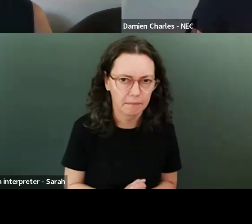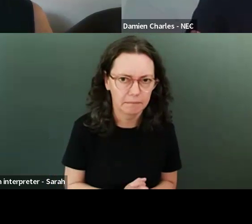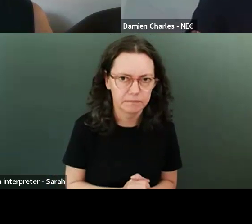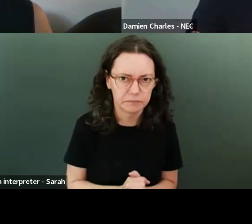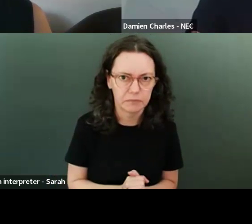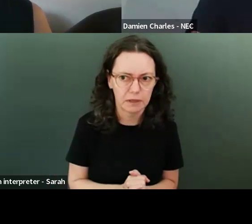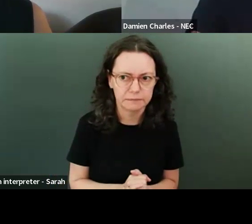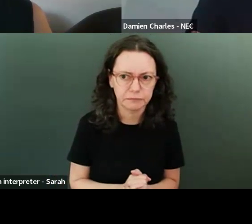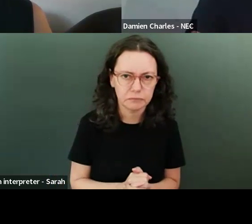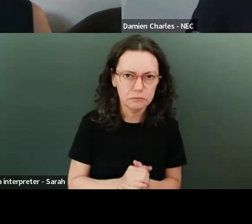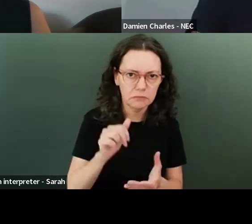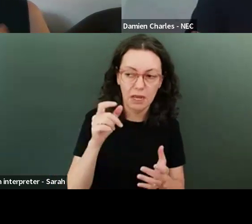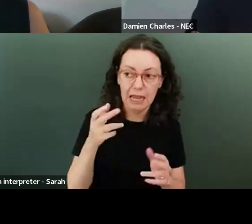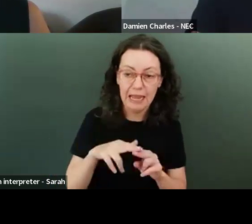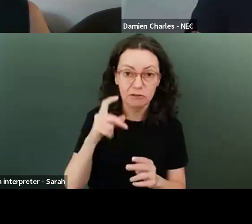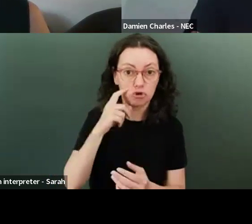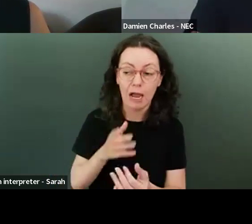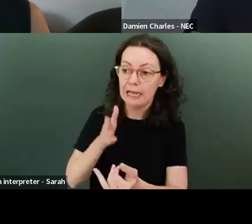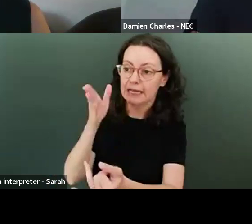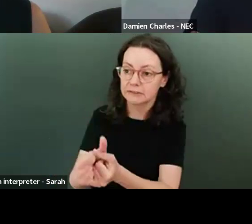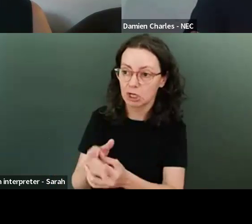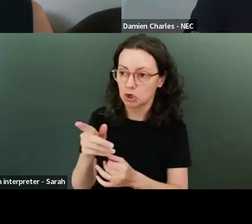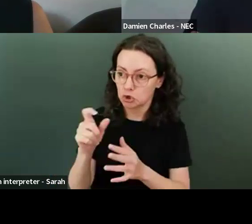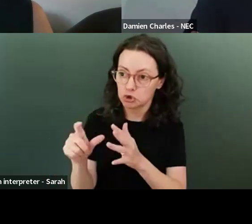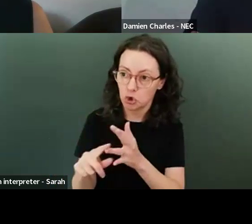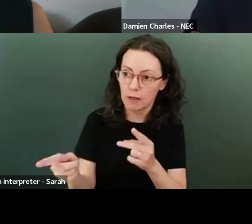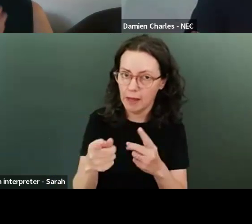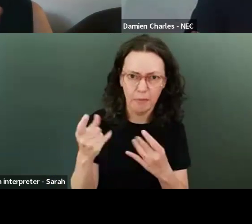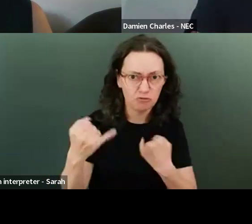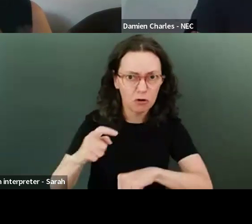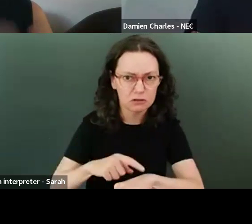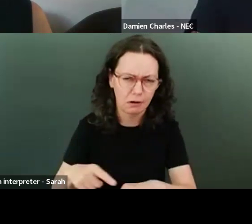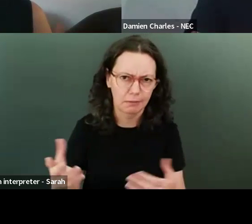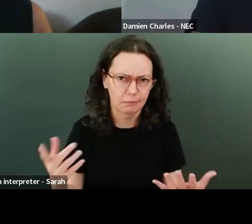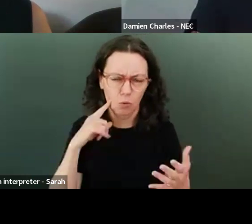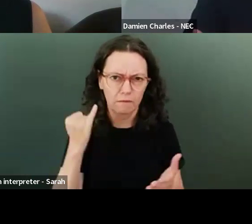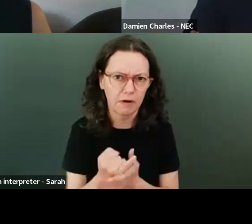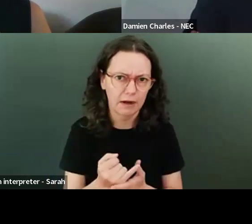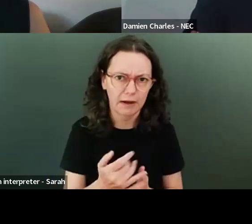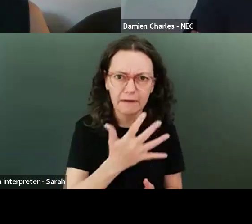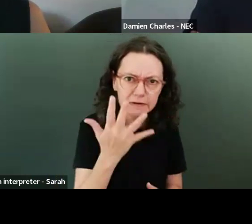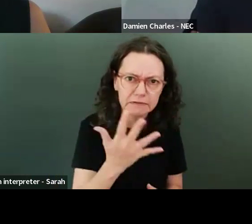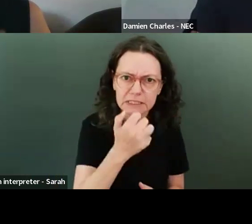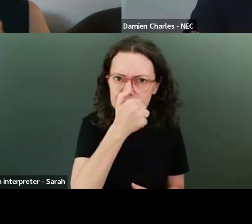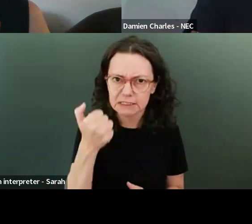interventions at the right time in that young person's development and so you